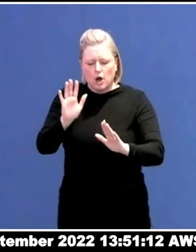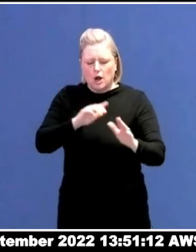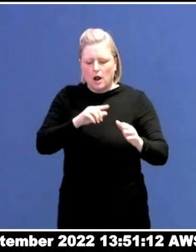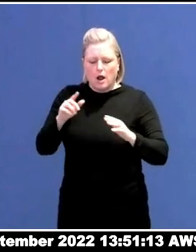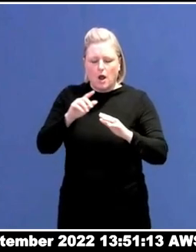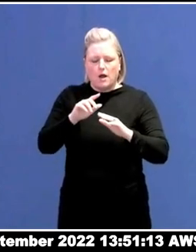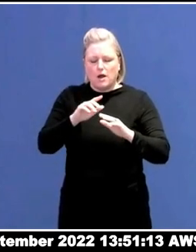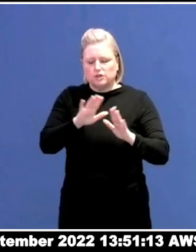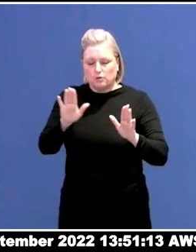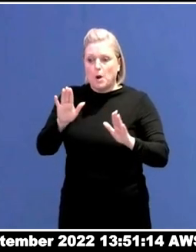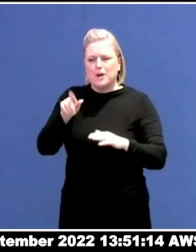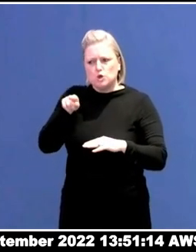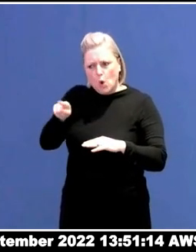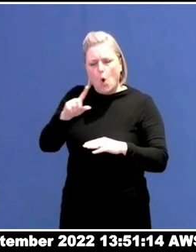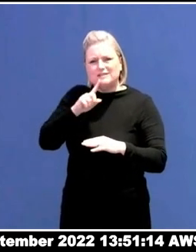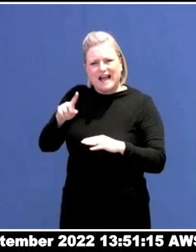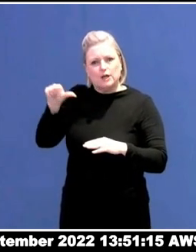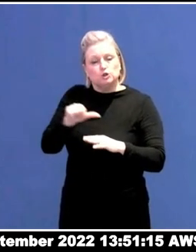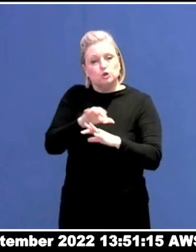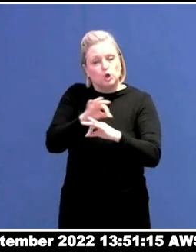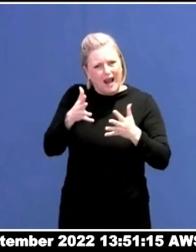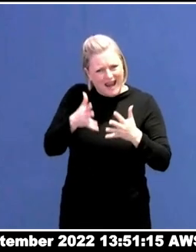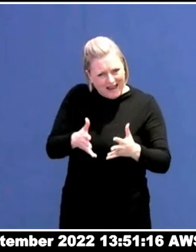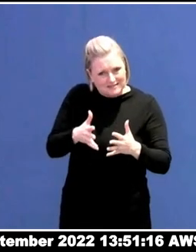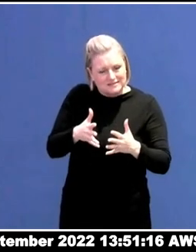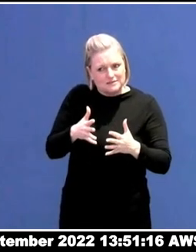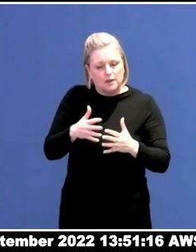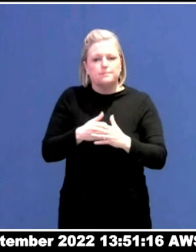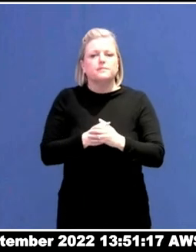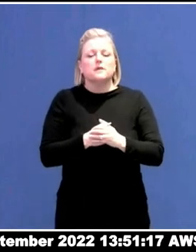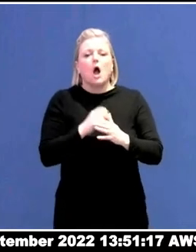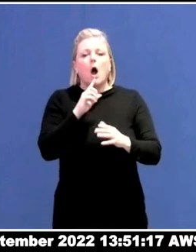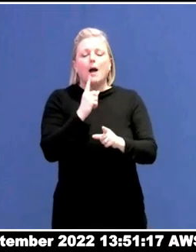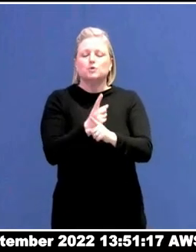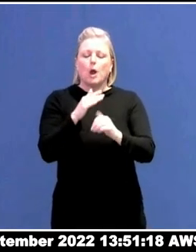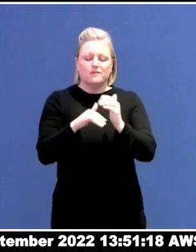should be illegal. MS SHARMA: So, not isolation. Solitary confinement should be illegal. Solitary confinement.